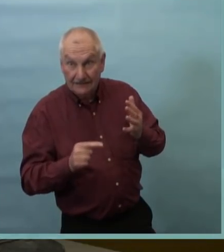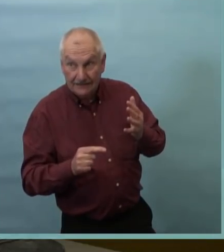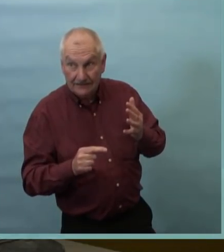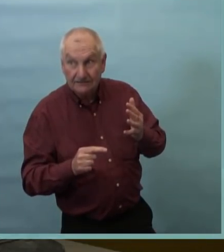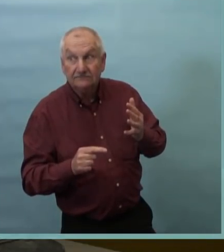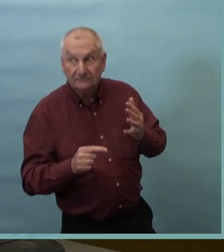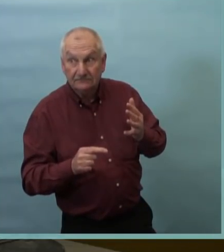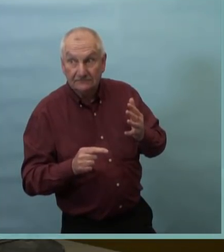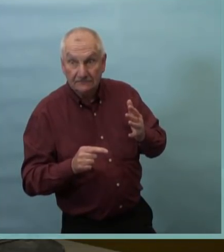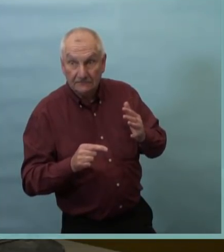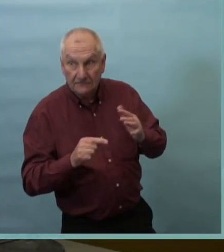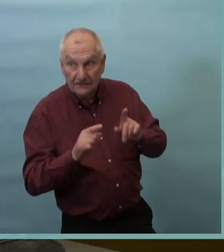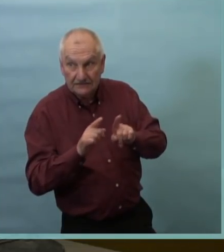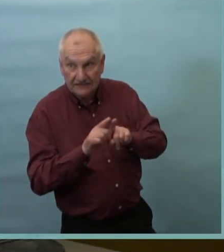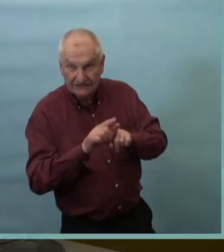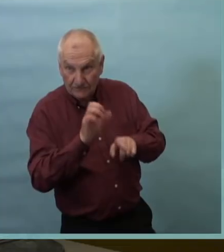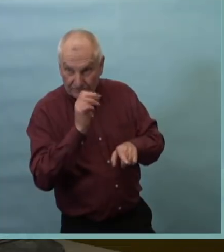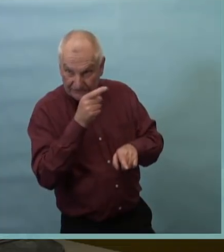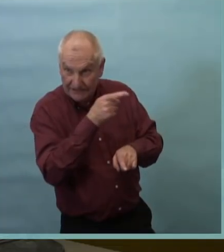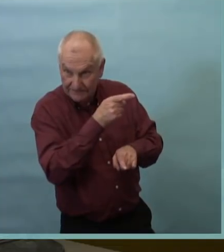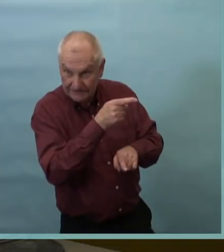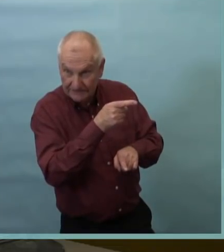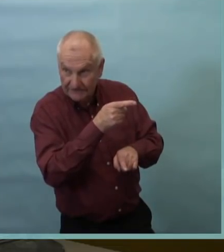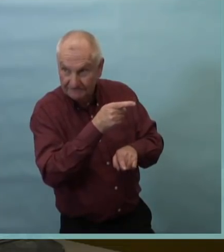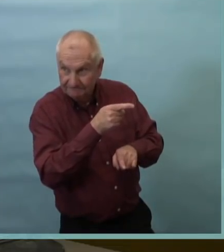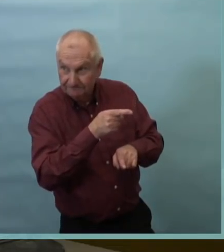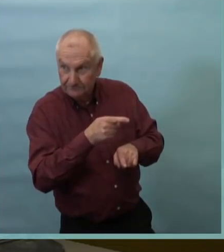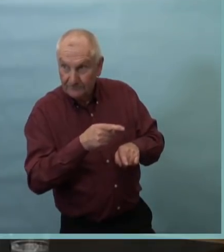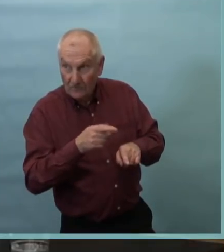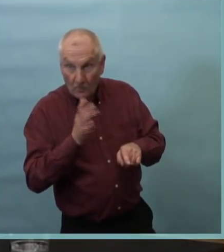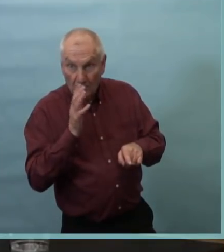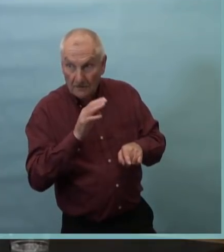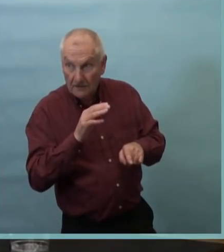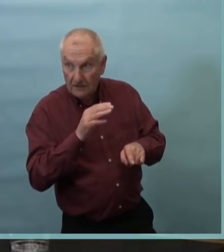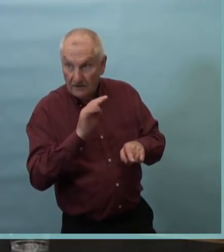here at the same time frame they're around maple yeah I want to you know